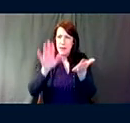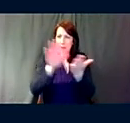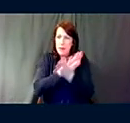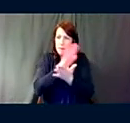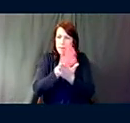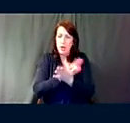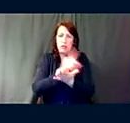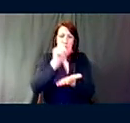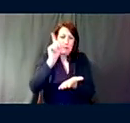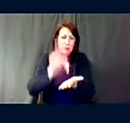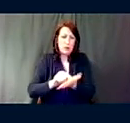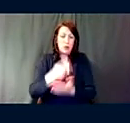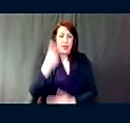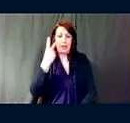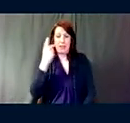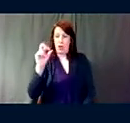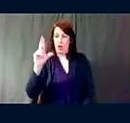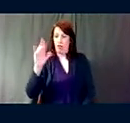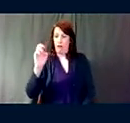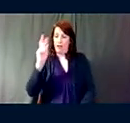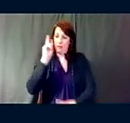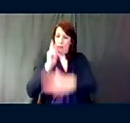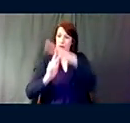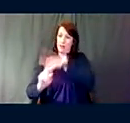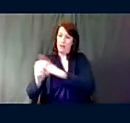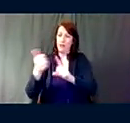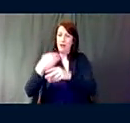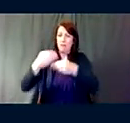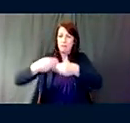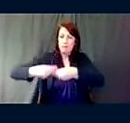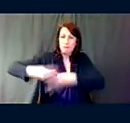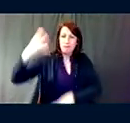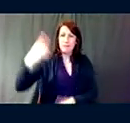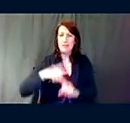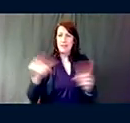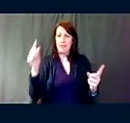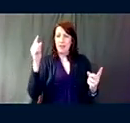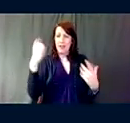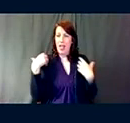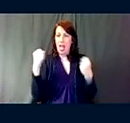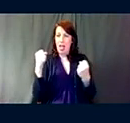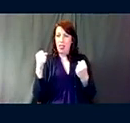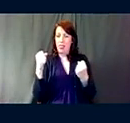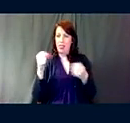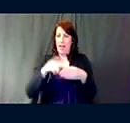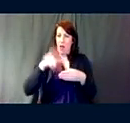AND SEE RACE IS A PREDICTOR OF A SLEW OF HEALTH OUTCOMES BUT